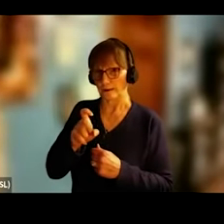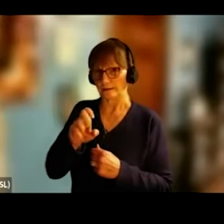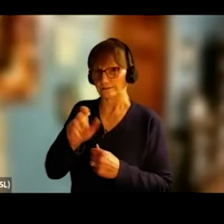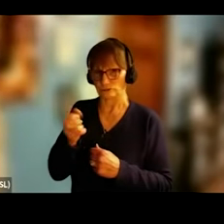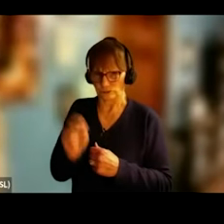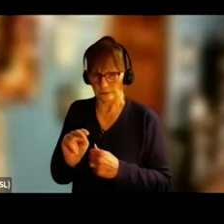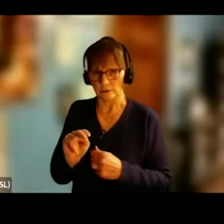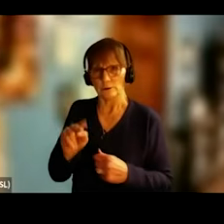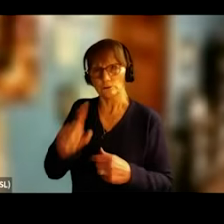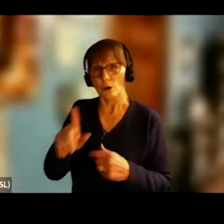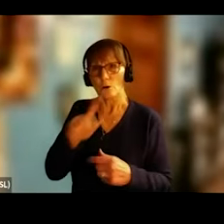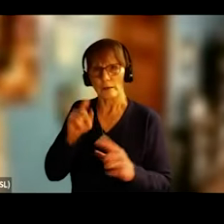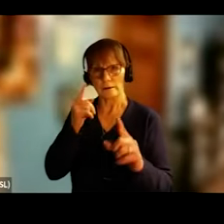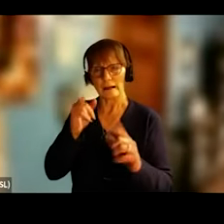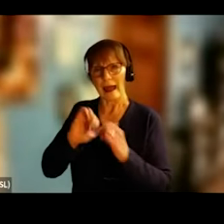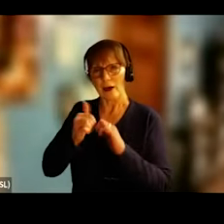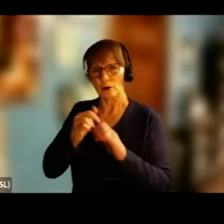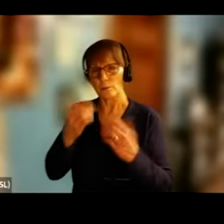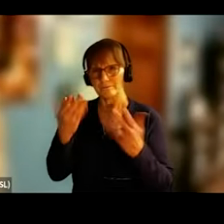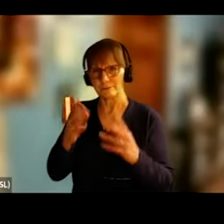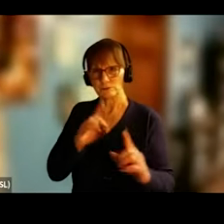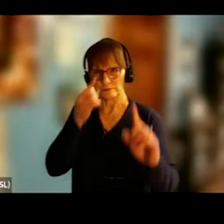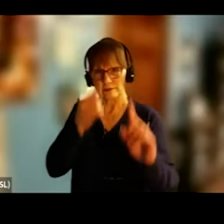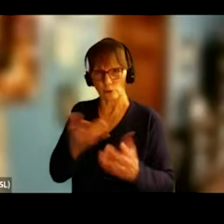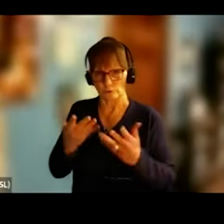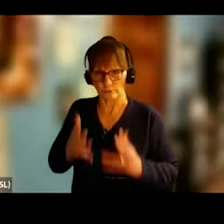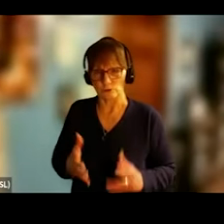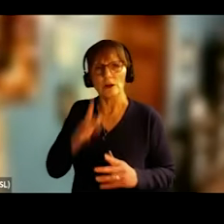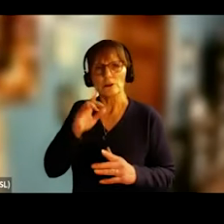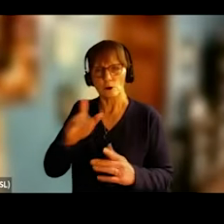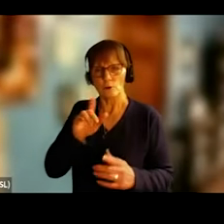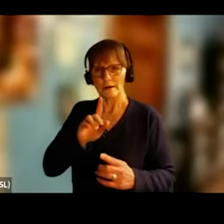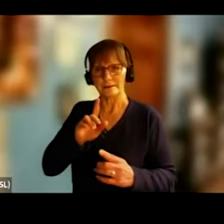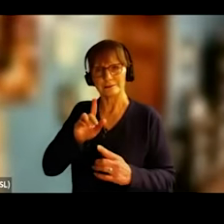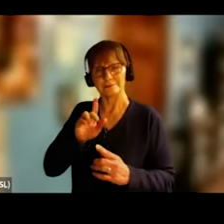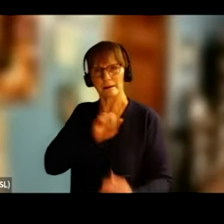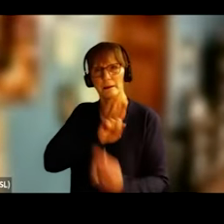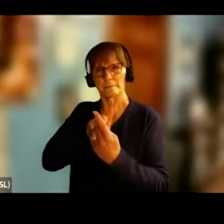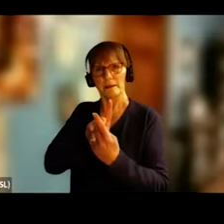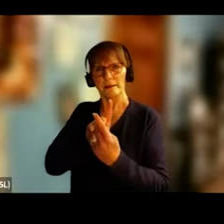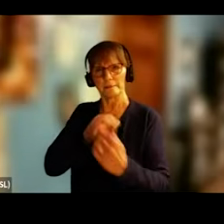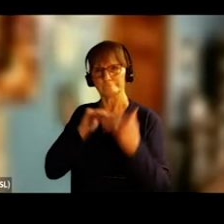where you can get those goals done." And so that's really meeting the client where they are and understanding what their goals around their substance use,